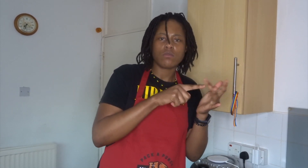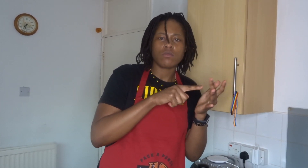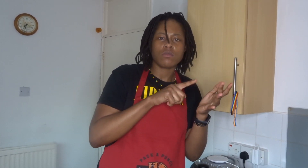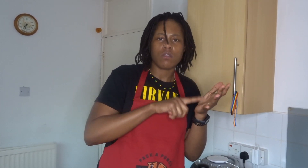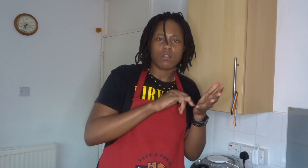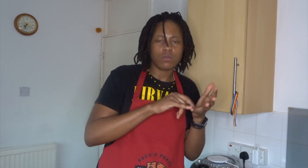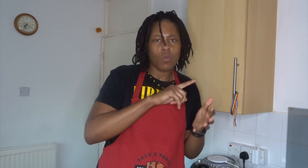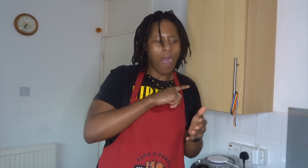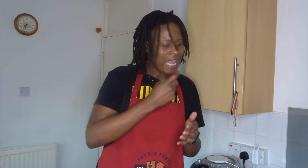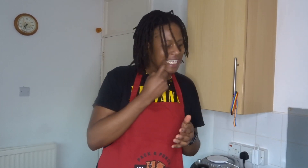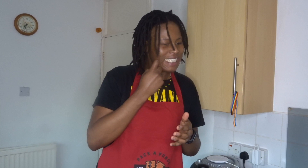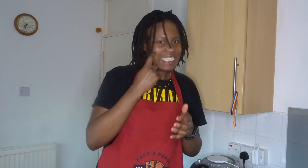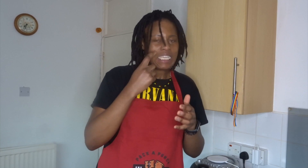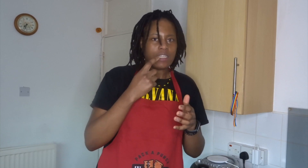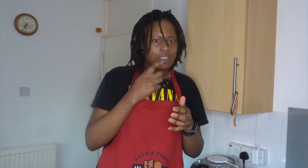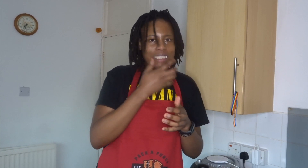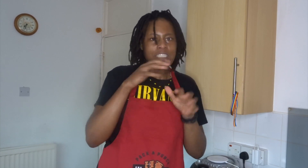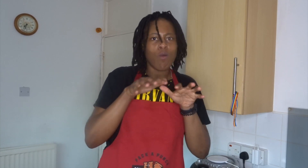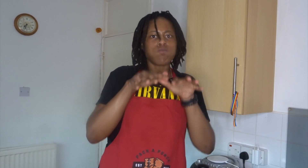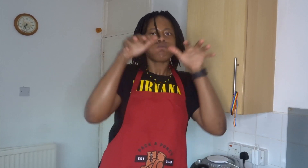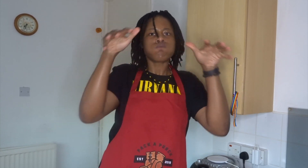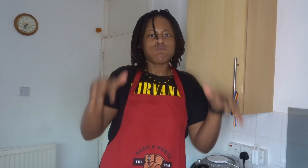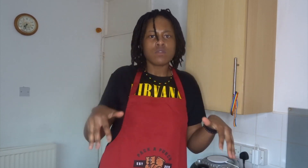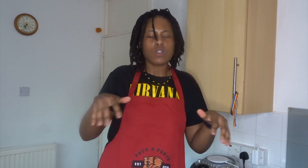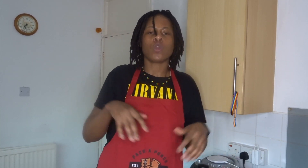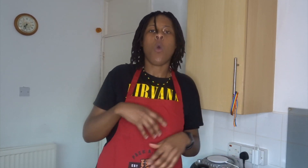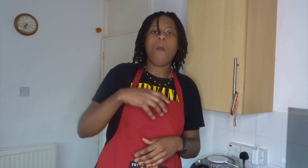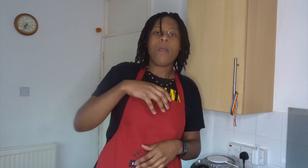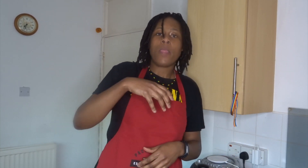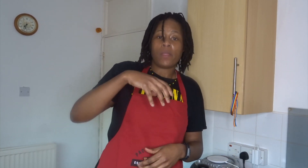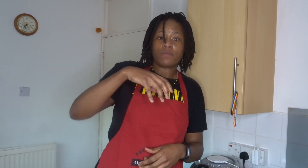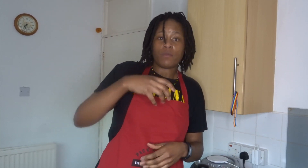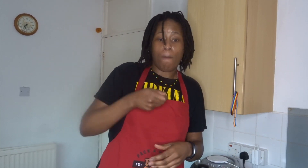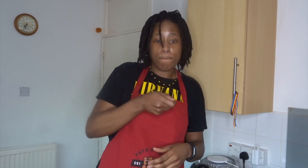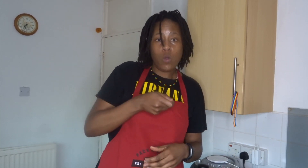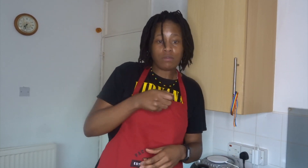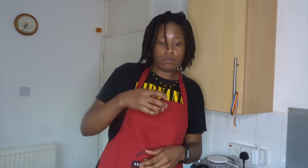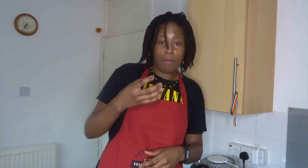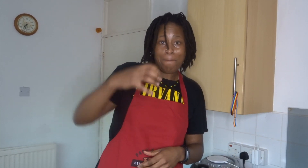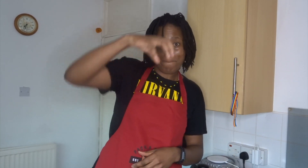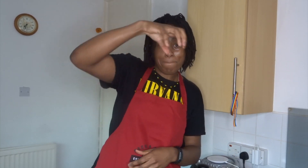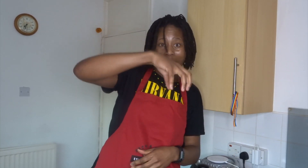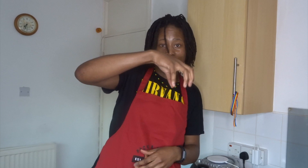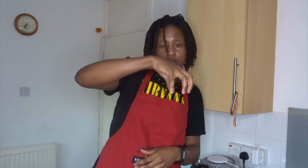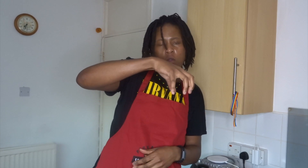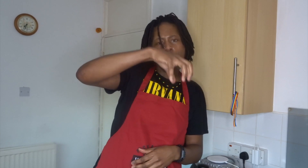Make sure you are regularly checking your lentils and it is easy for the water to overflow.